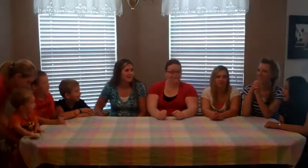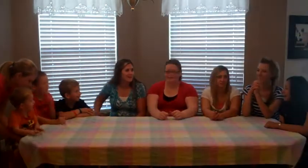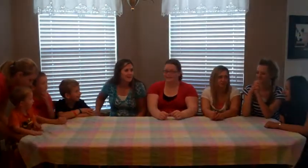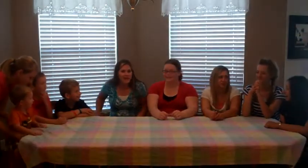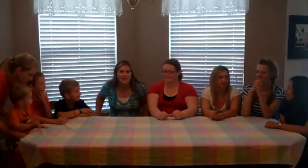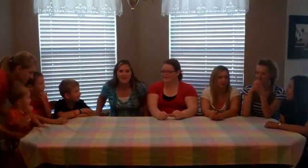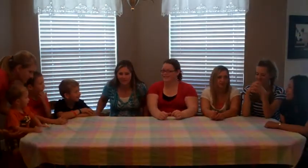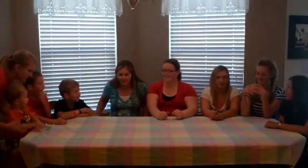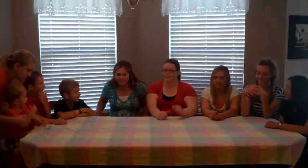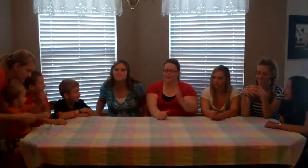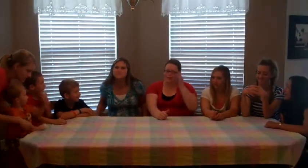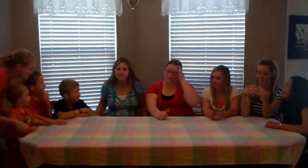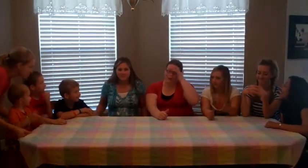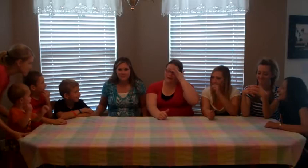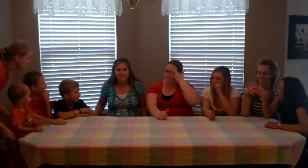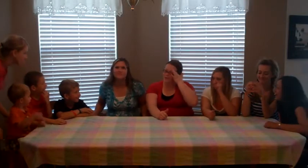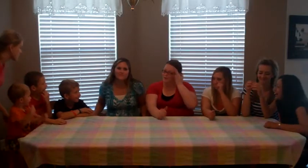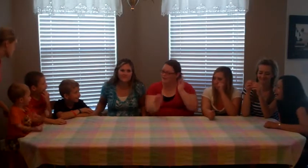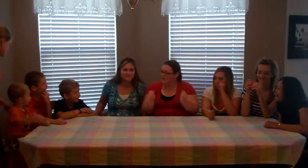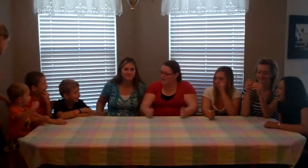This is like the best part of the movie.